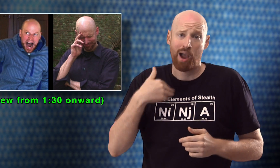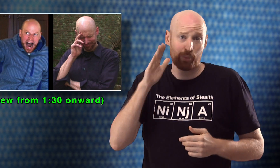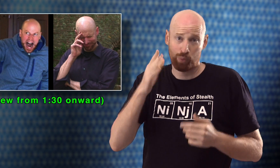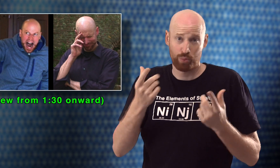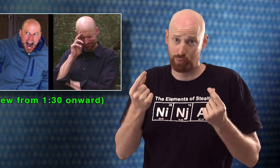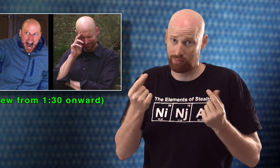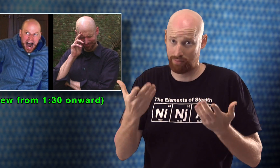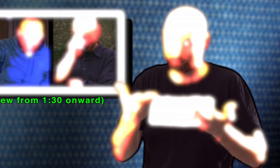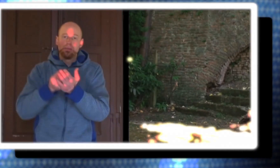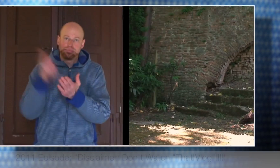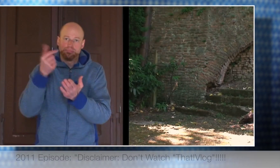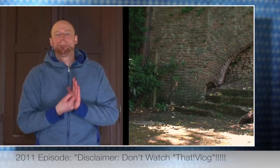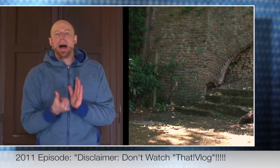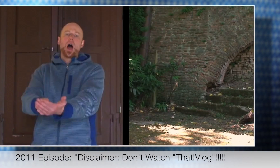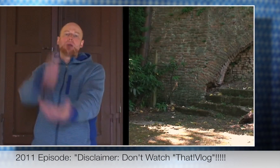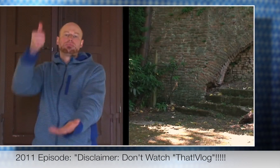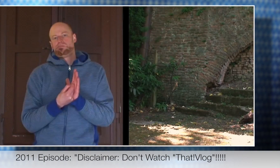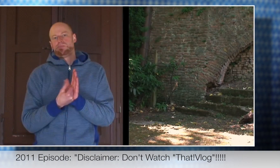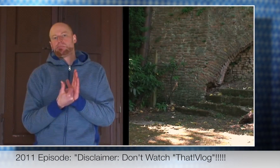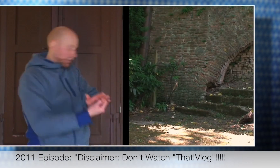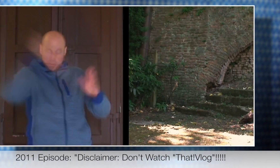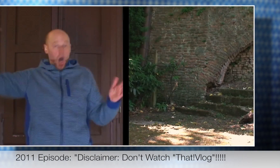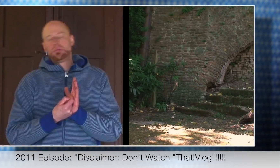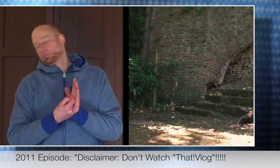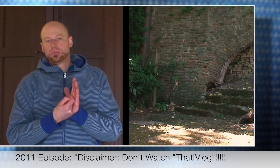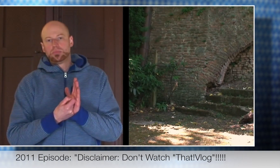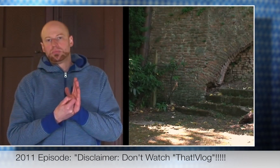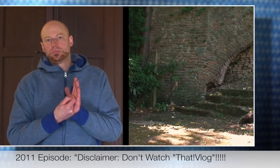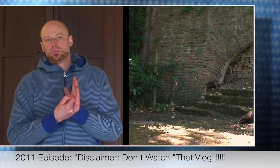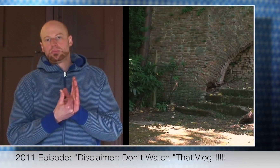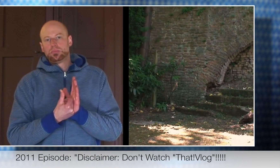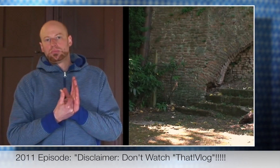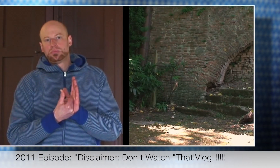going to REMOVE IT, GET RID OF IT, LOSE IT!